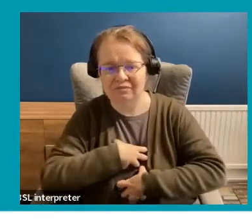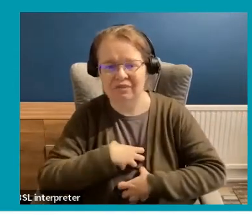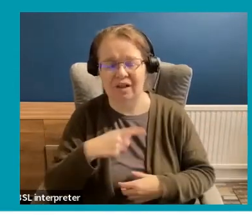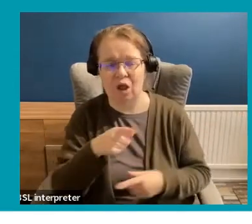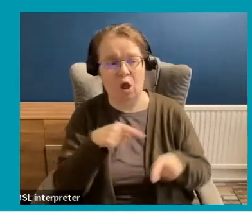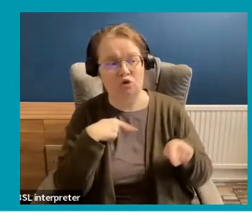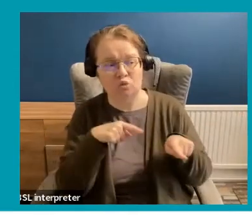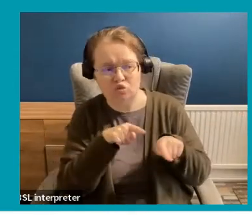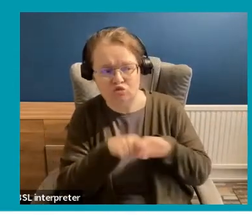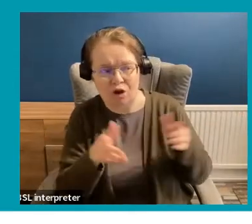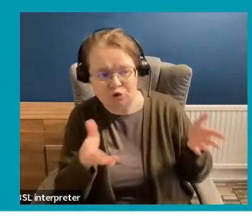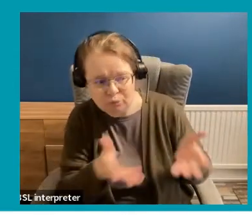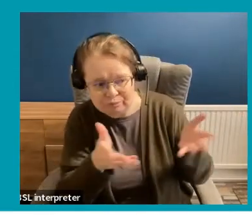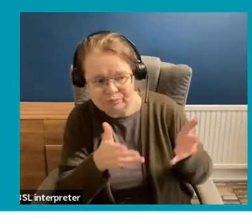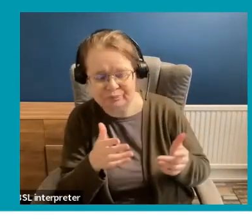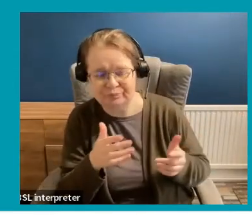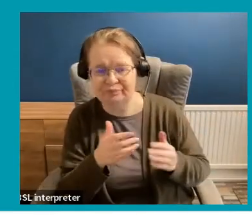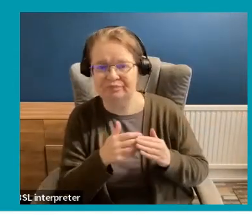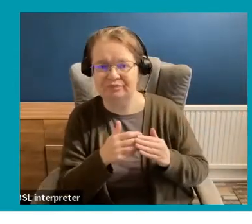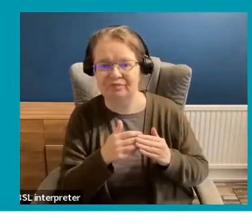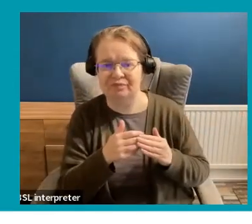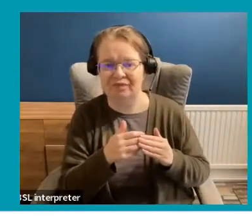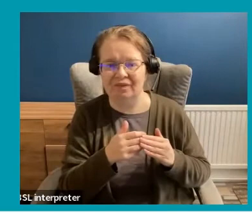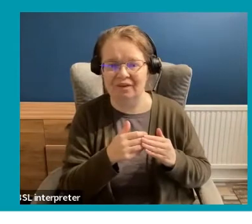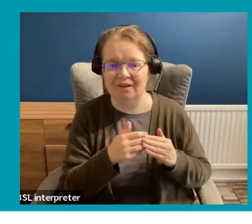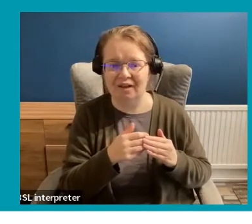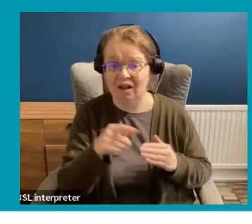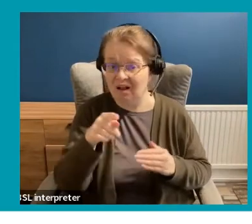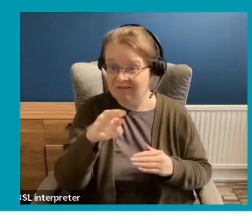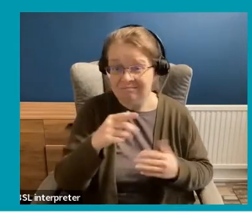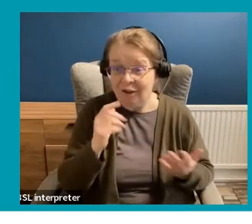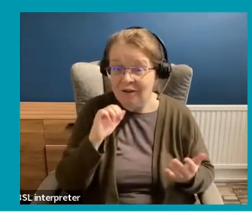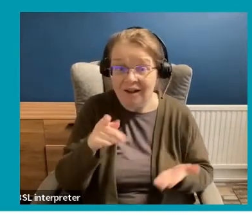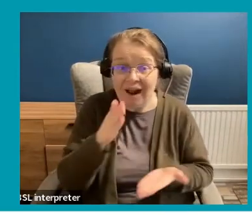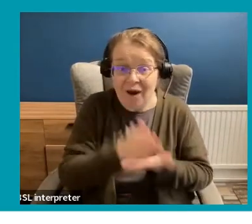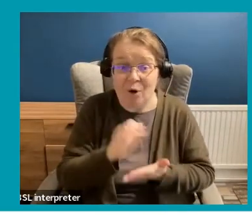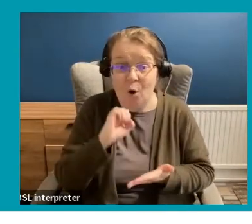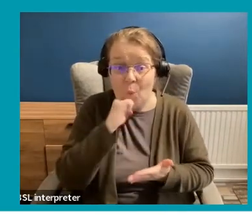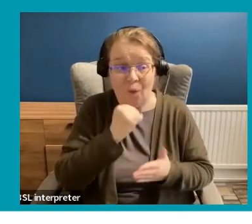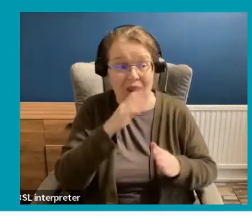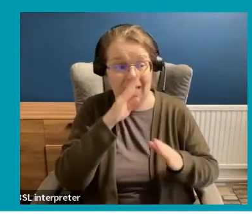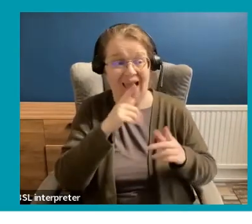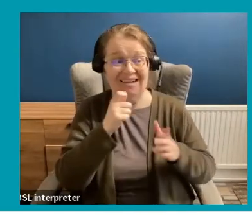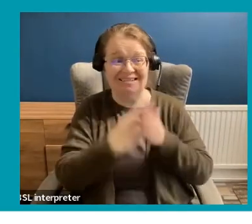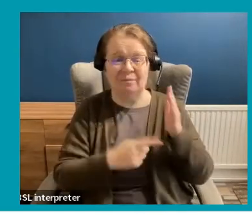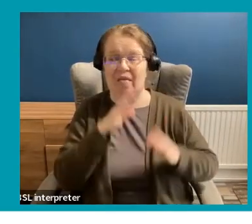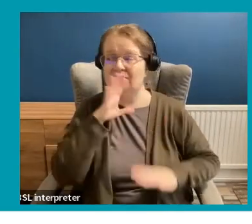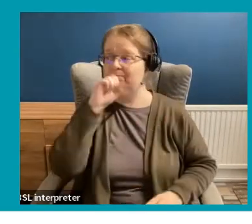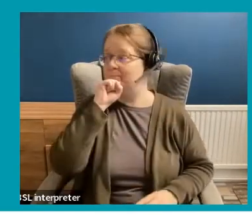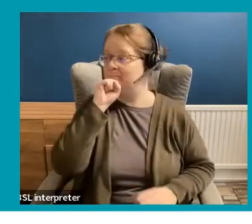Yeah, there will be people there with disabilities that they haven't necessarily talked about it.